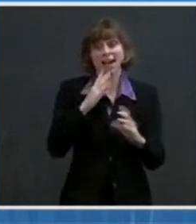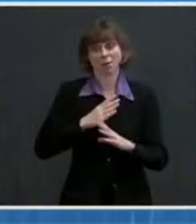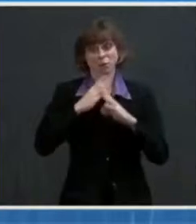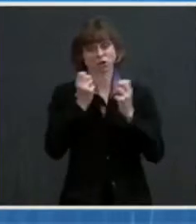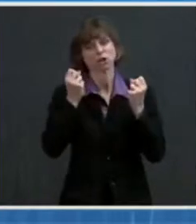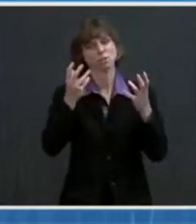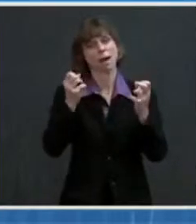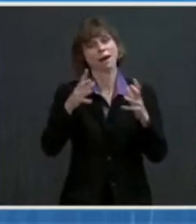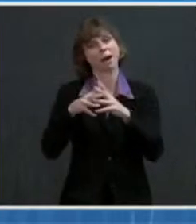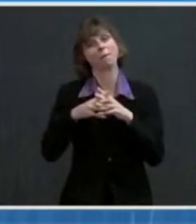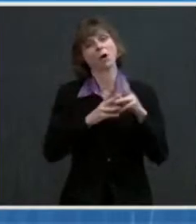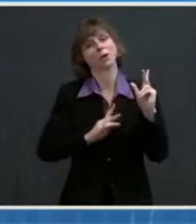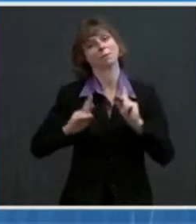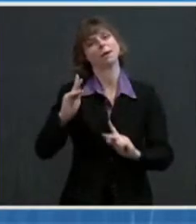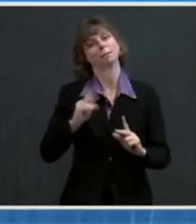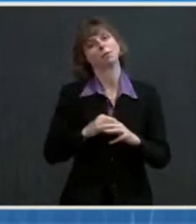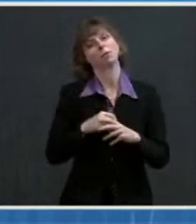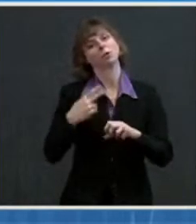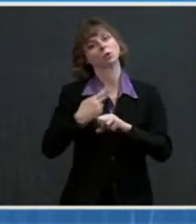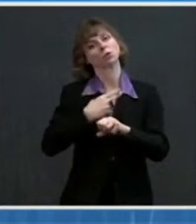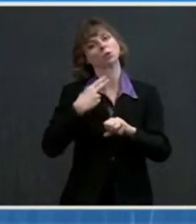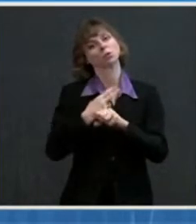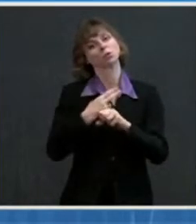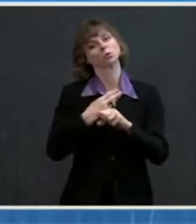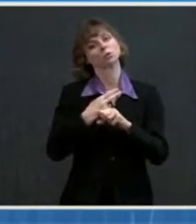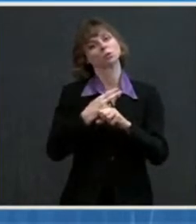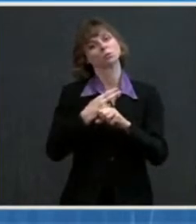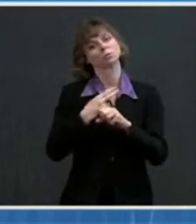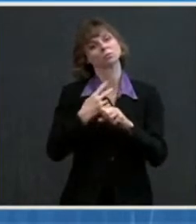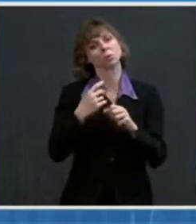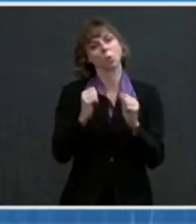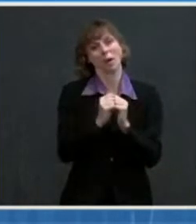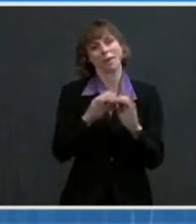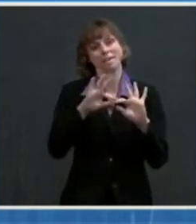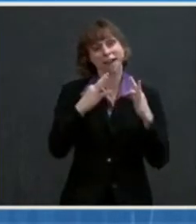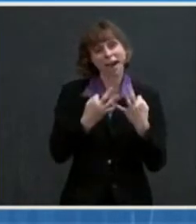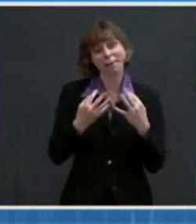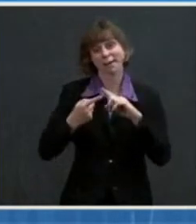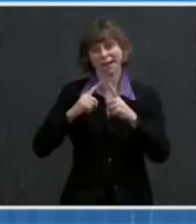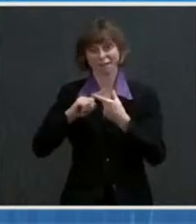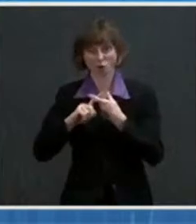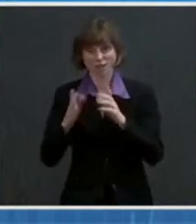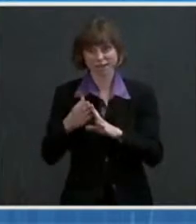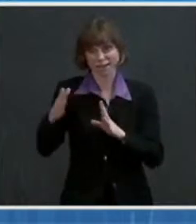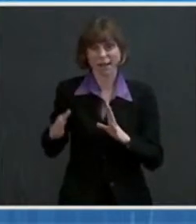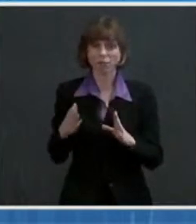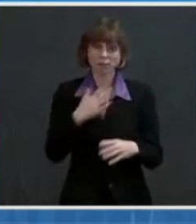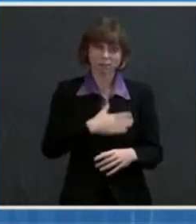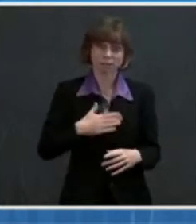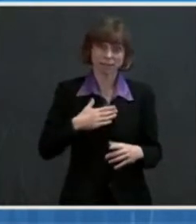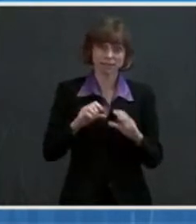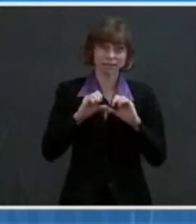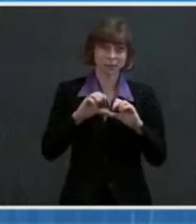AND WE ARE NO SMALL MEASURE BUT BECAUSE OF THE SAFETY AND PRECAUTION MANY AMERICANS HAVE